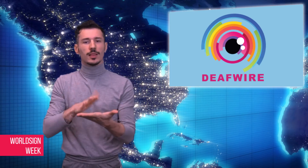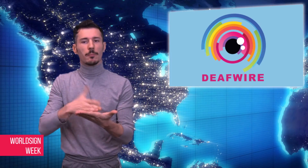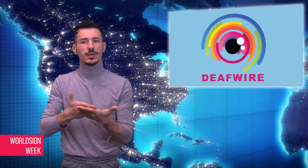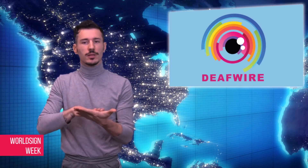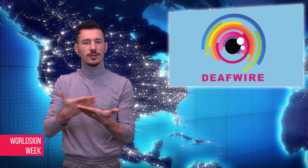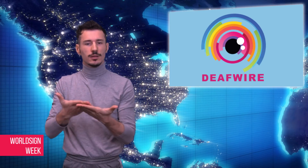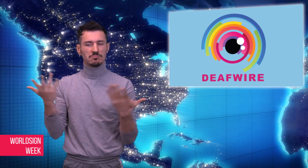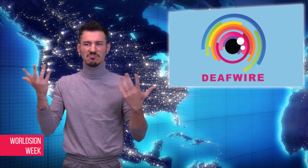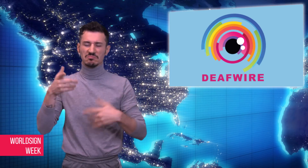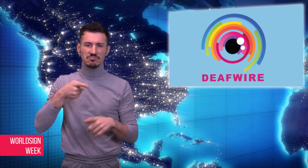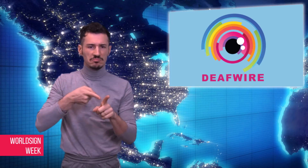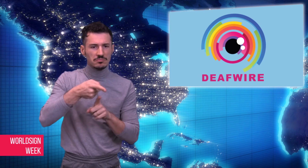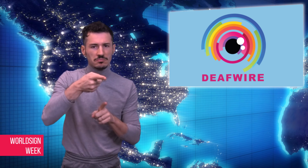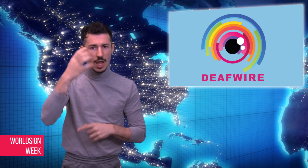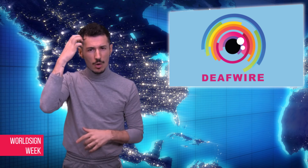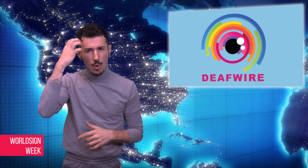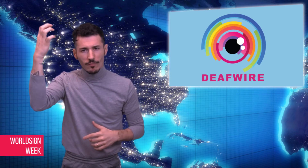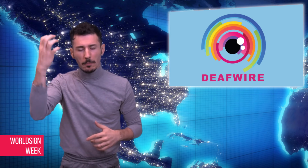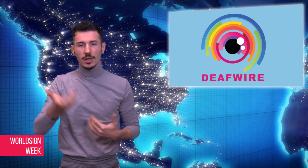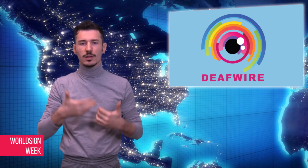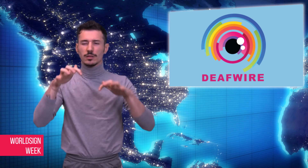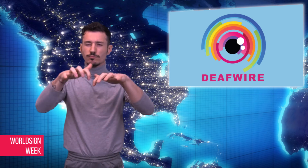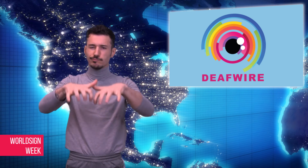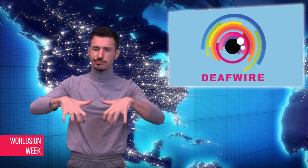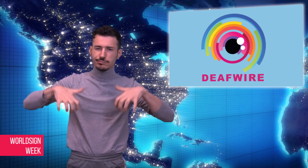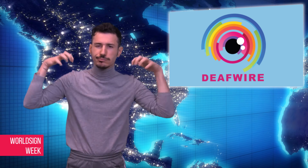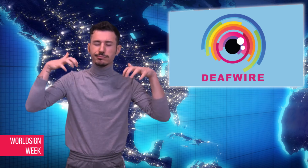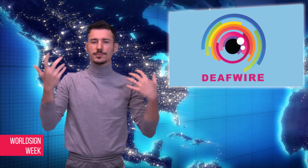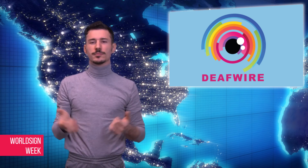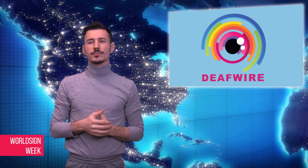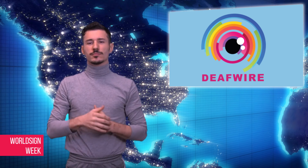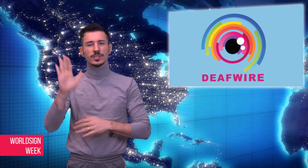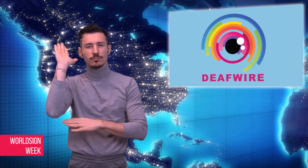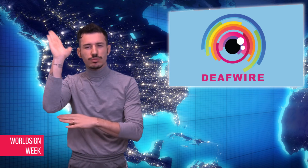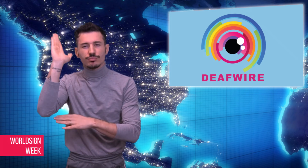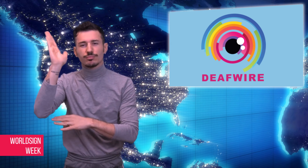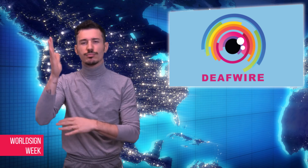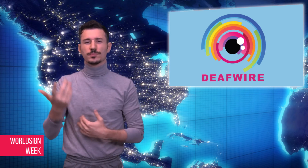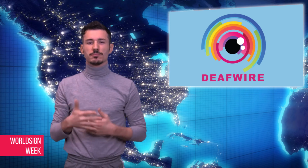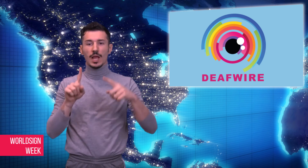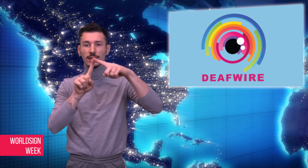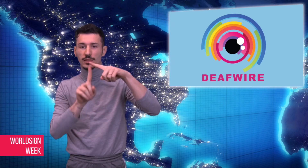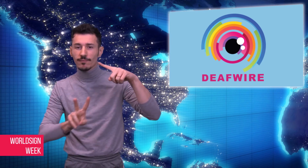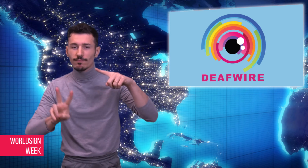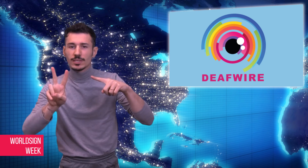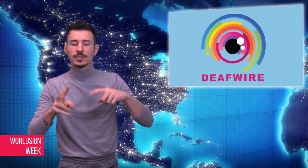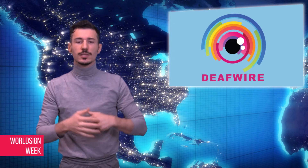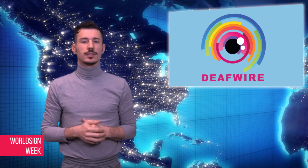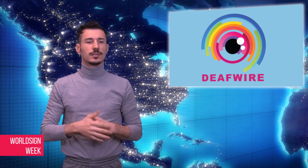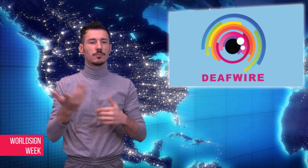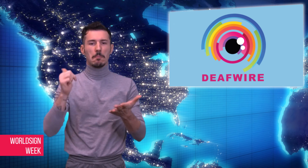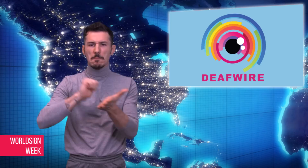involving Deaf residents, requires qualified sign language interpreters